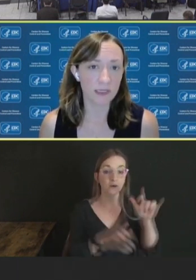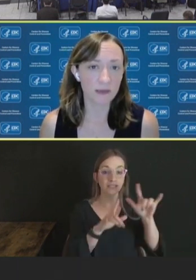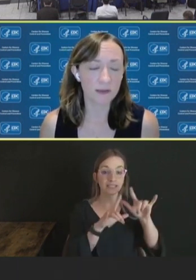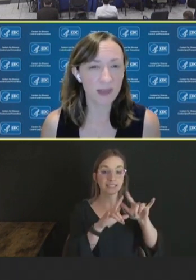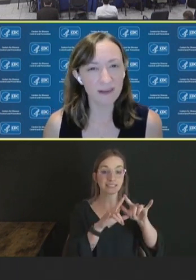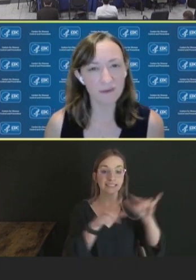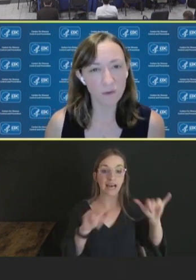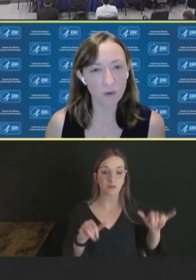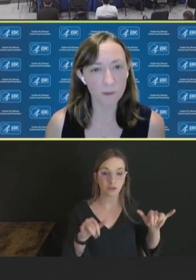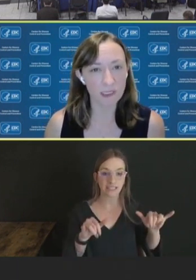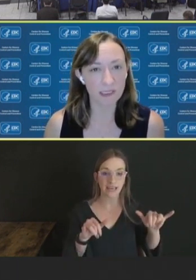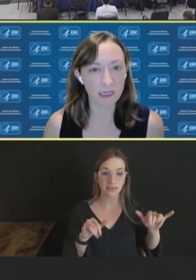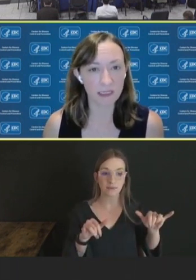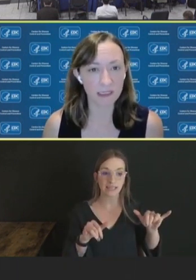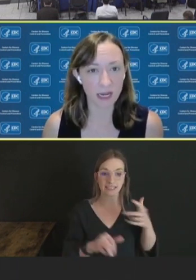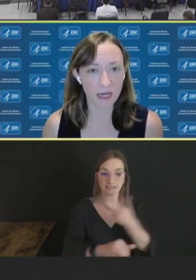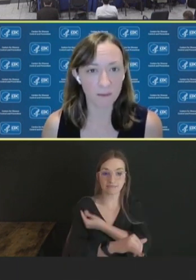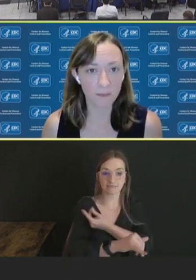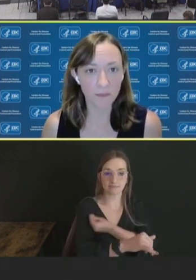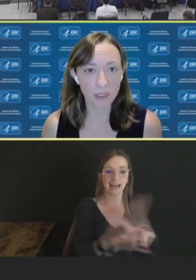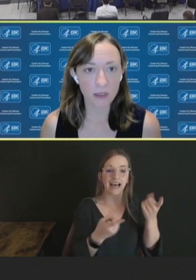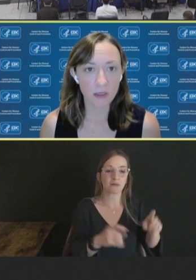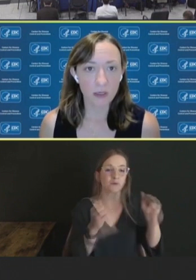So that informed the study design.